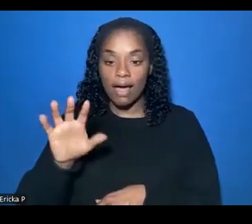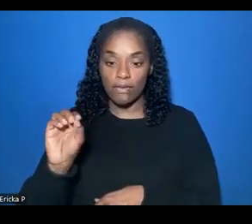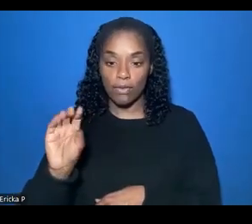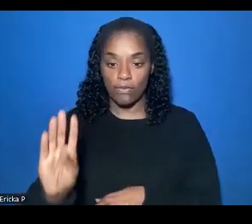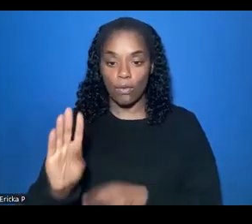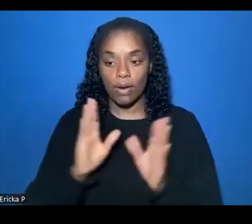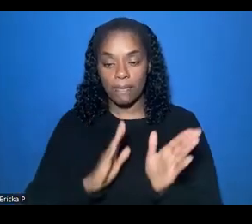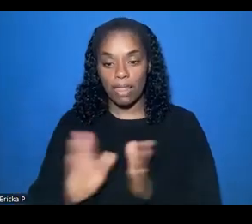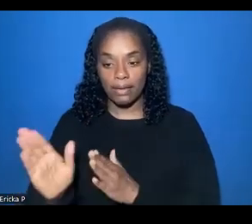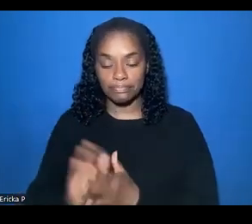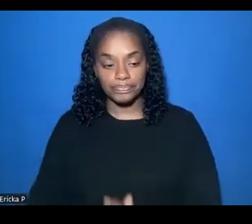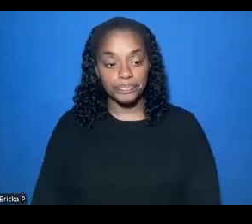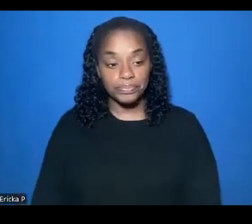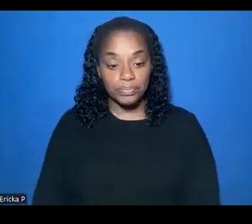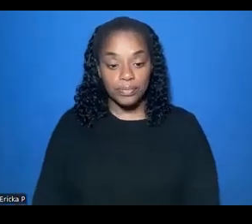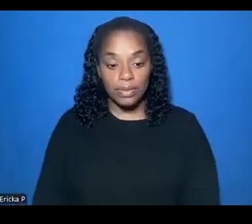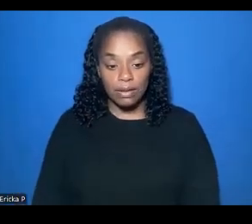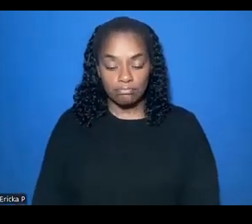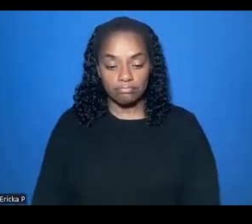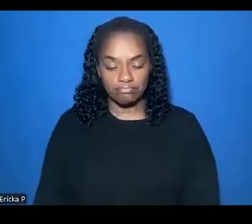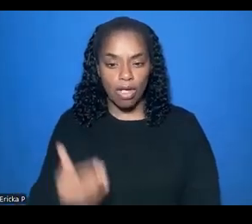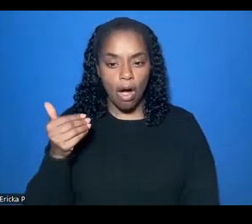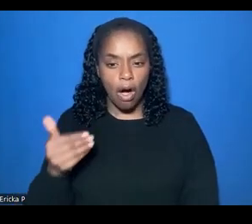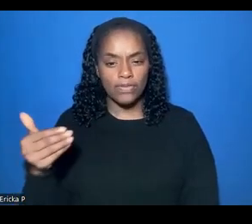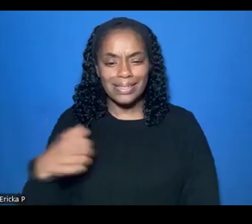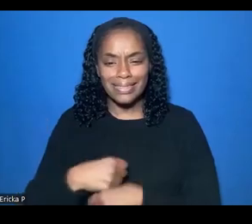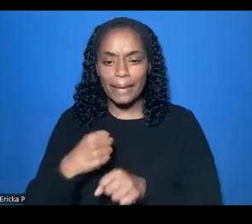Many times what they do is they create the behavior support plan.